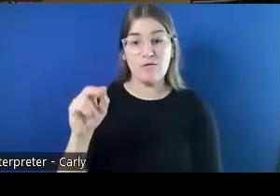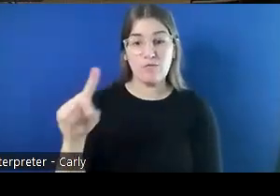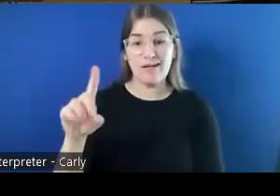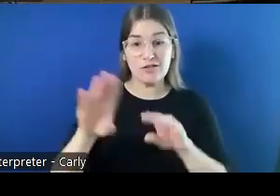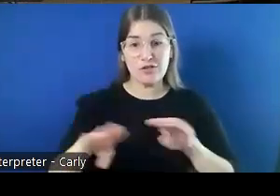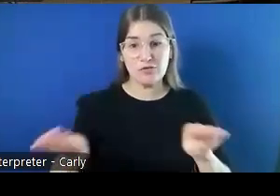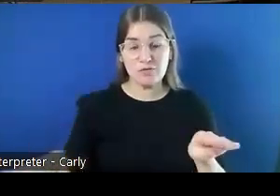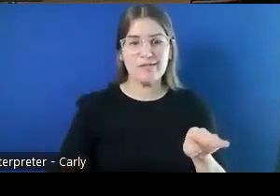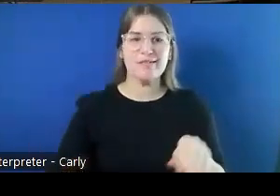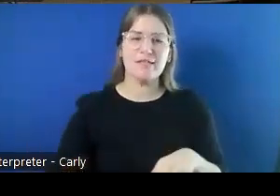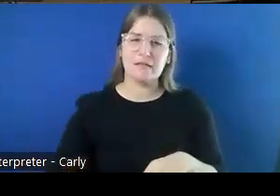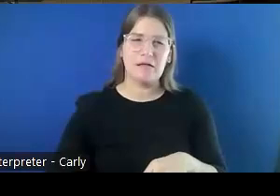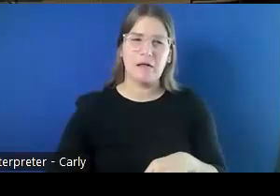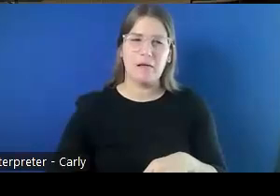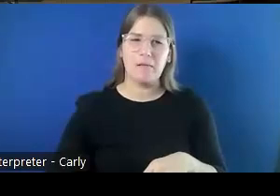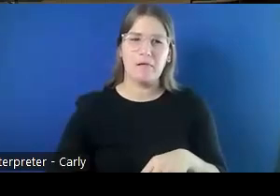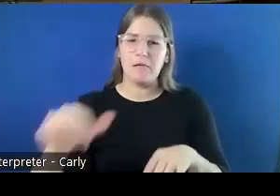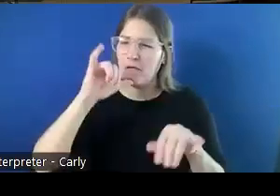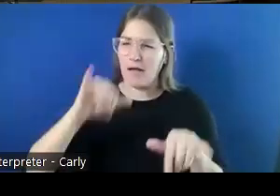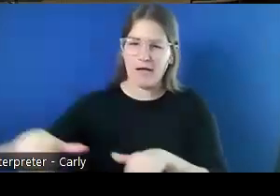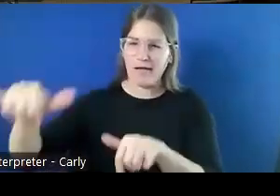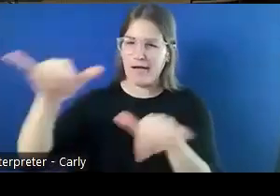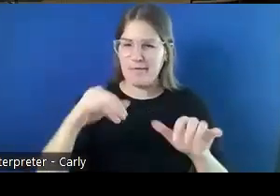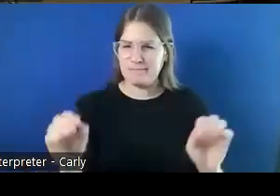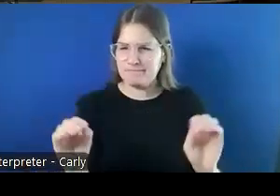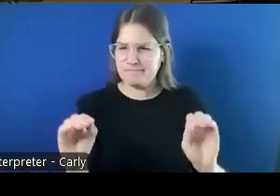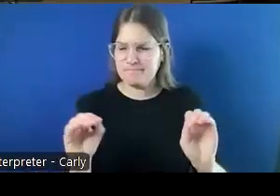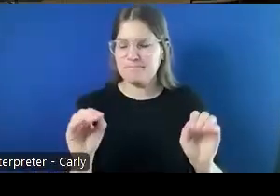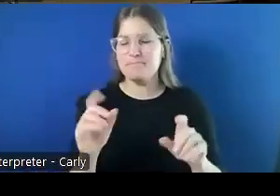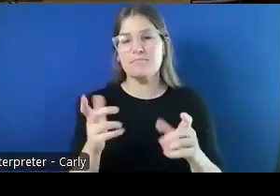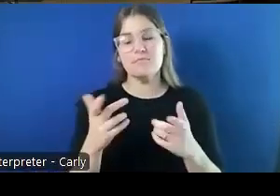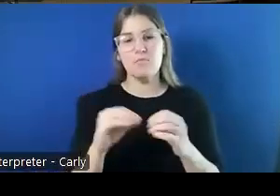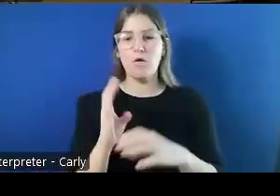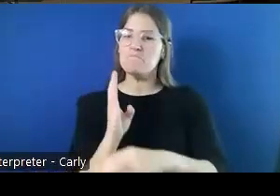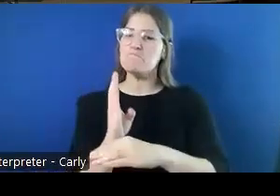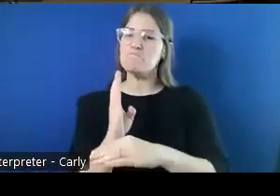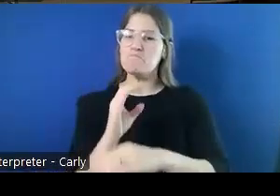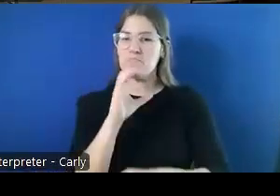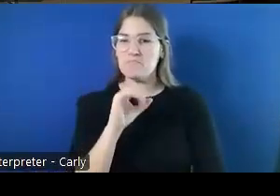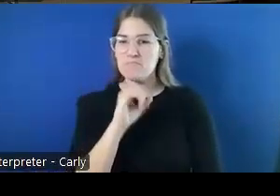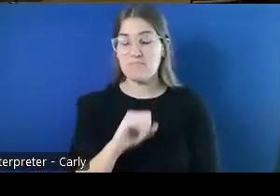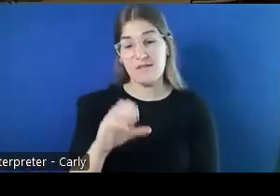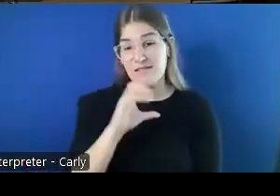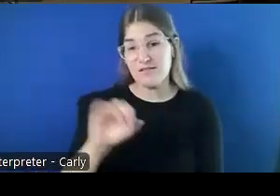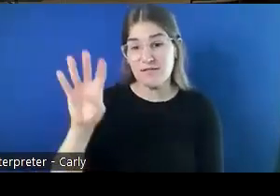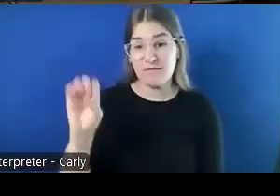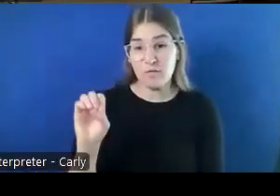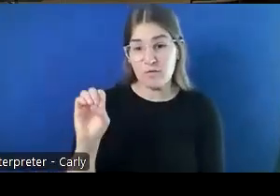statistically as caregivers but you know more so maybe mid middle-aged right like 40 40 year decade